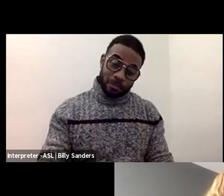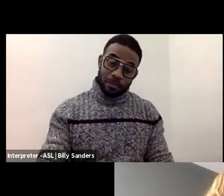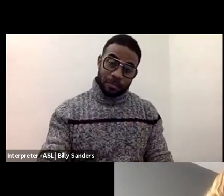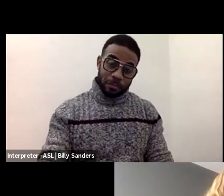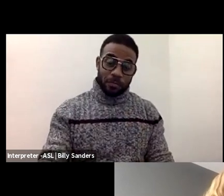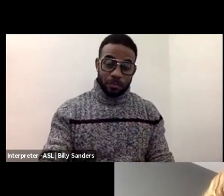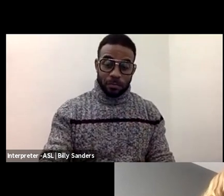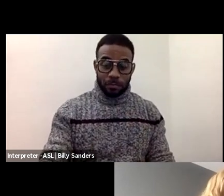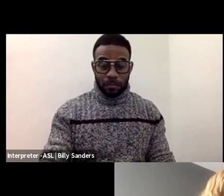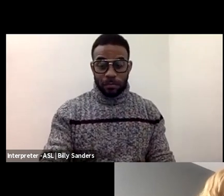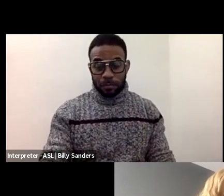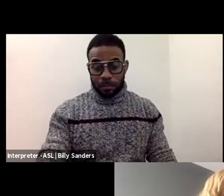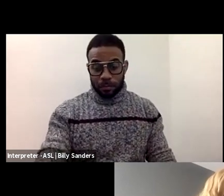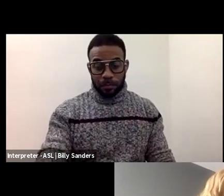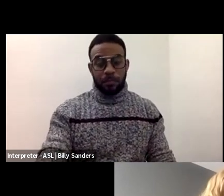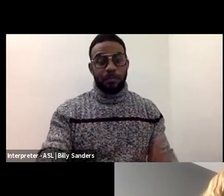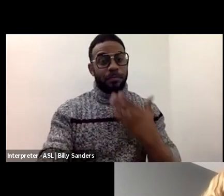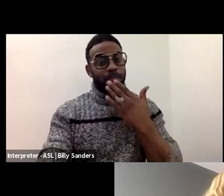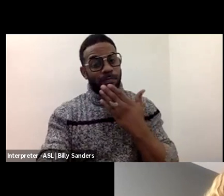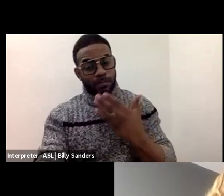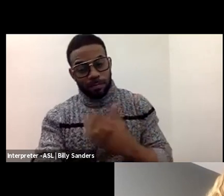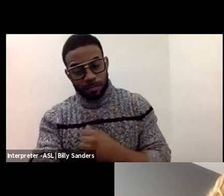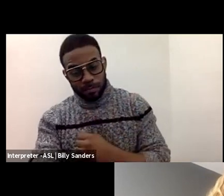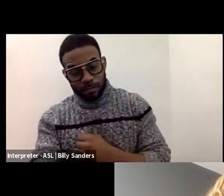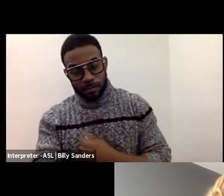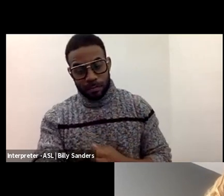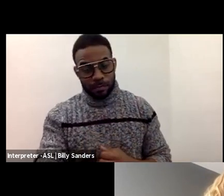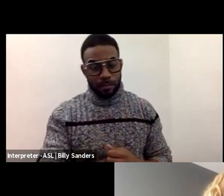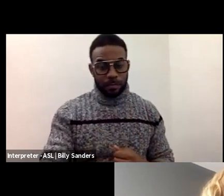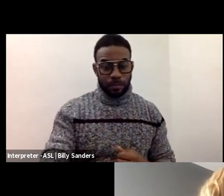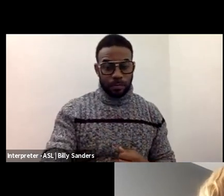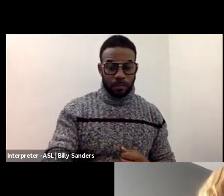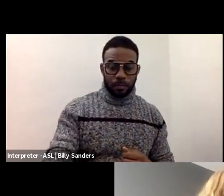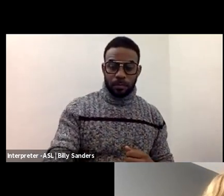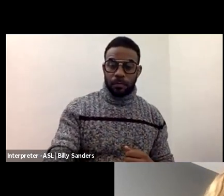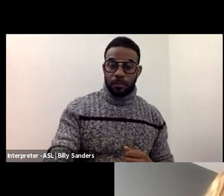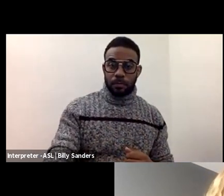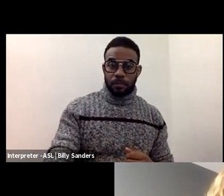Thank you, all for those introductions. Okay. Now let's dive deeper